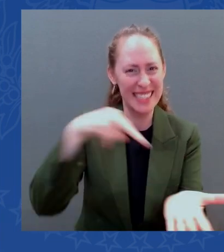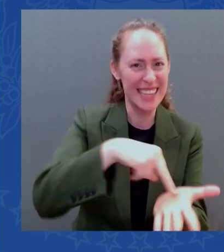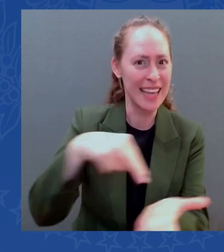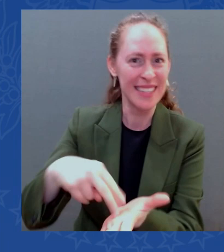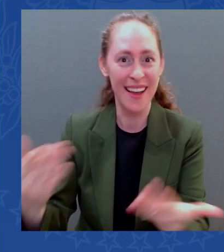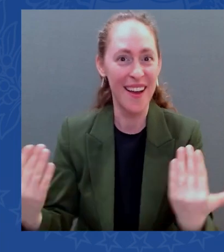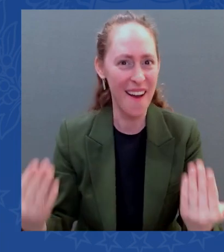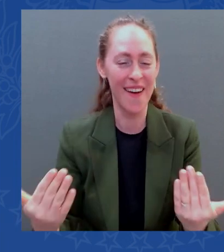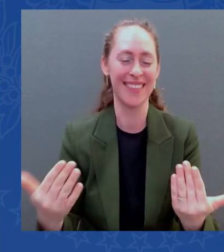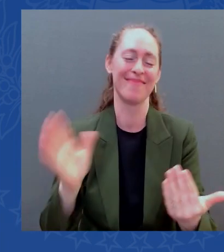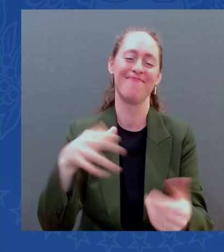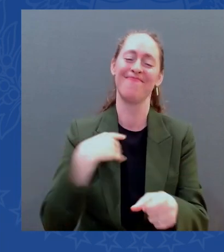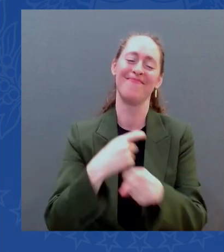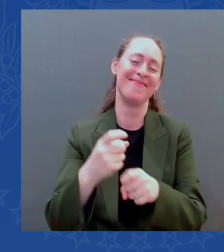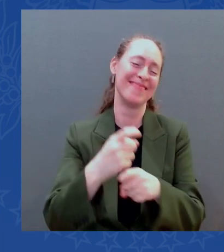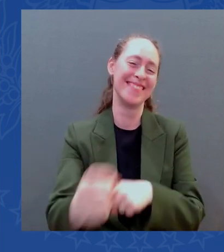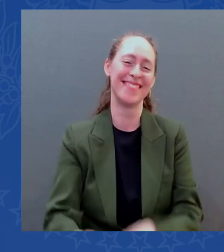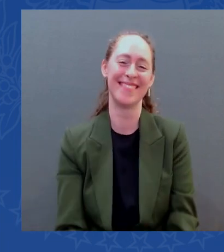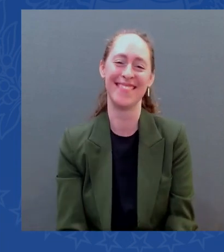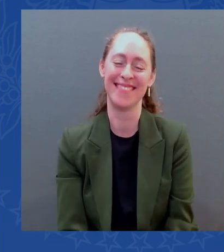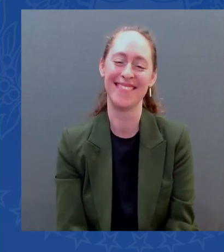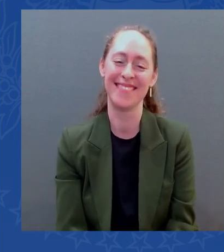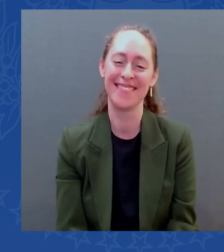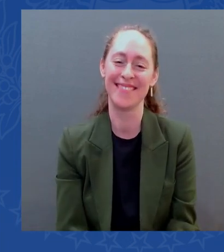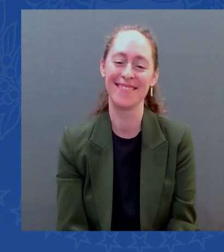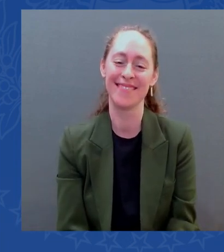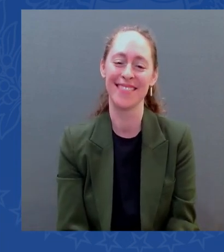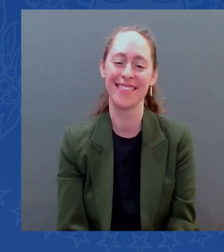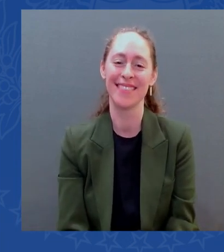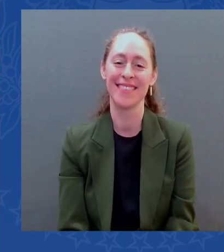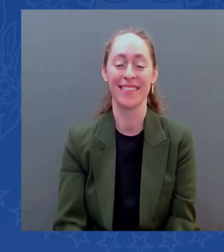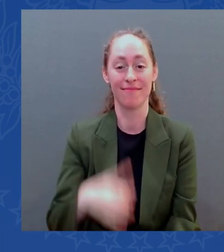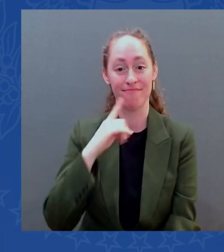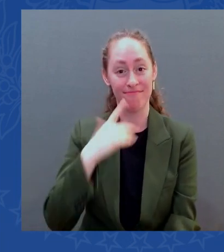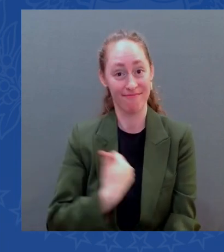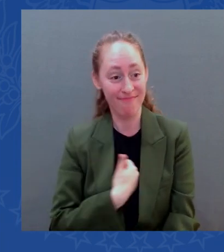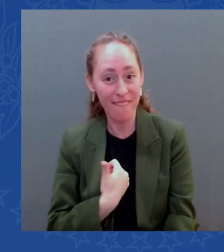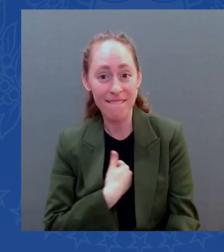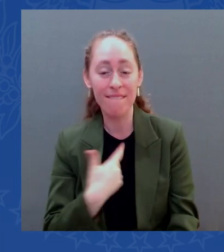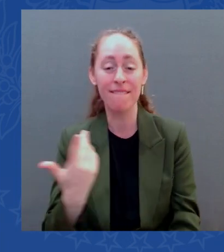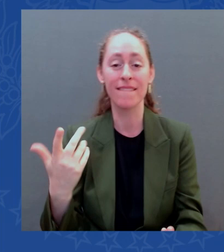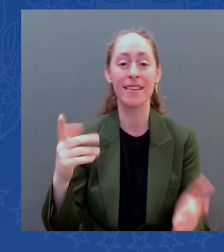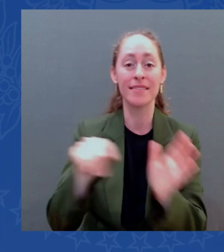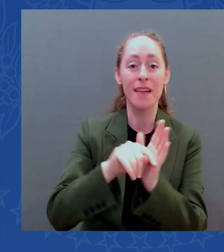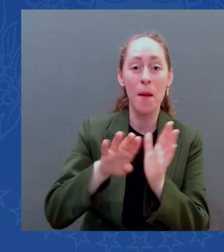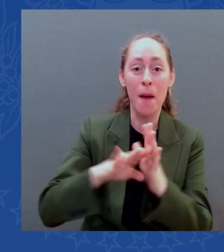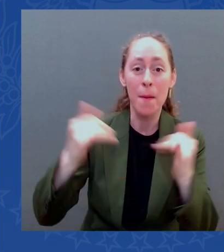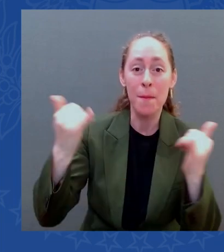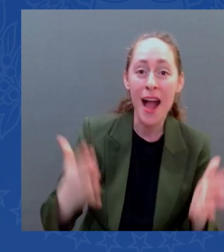the Tampa Bay Lightning players, coaches, staff, and all at Bolts Natsi- -- Nation watching across --